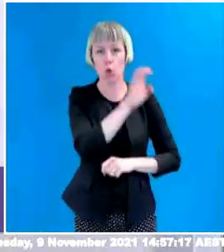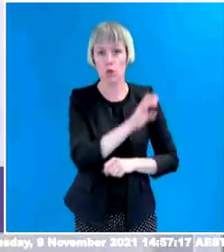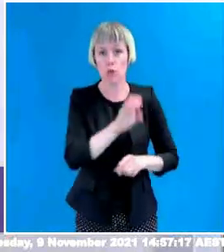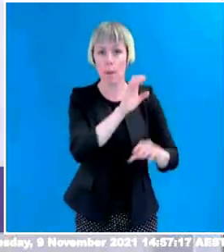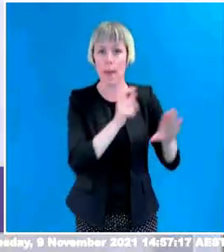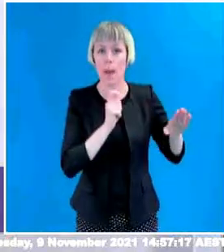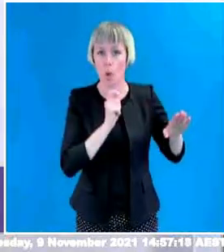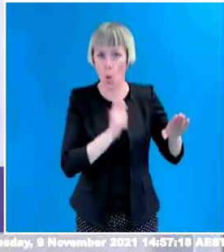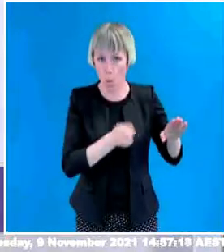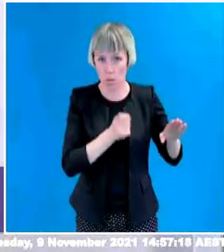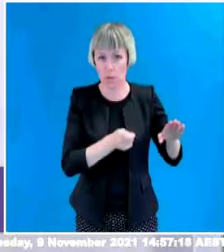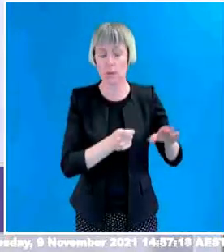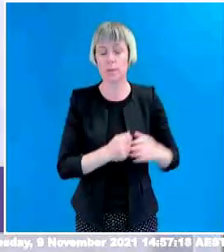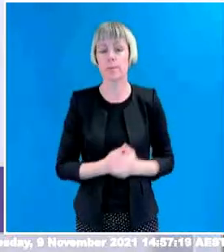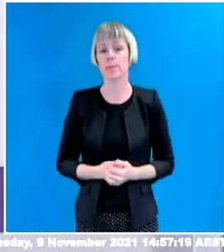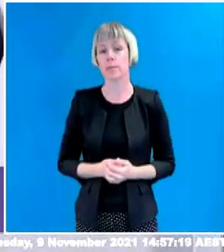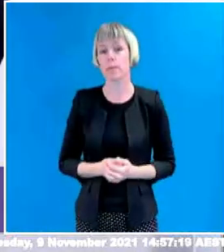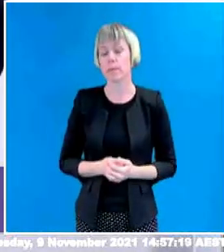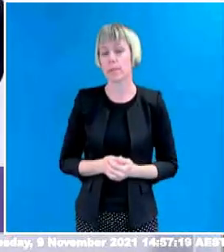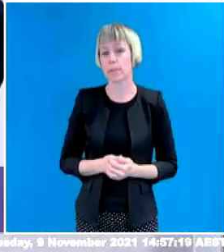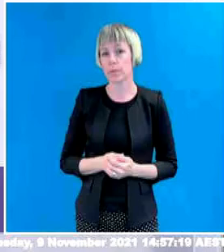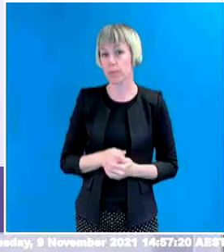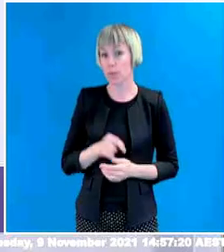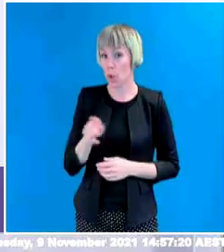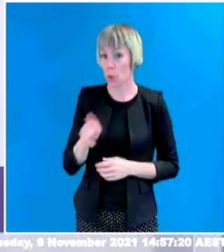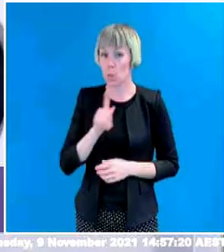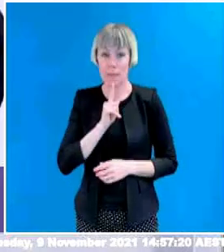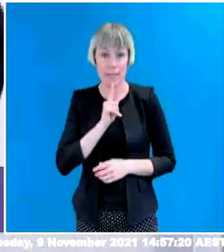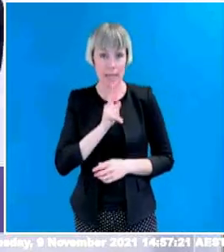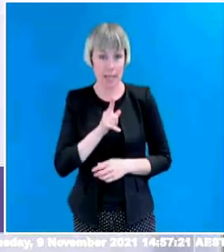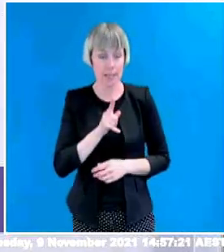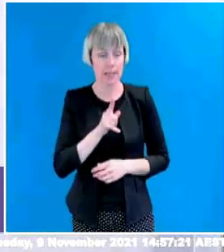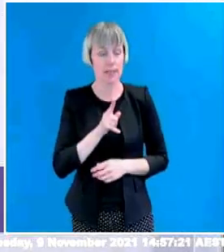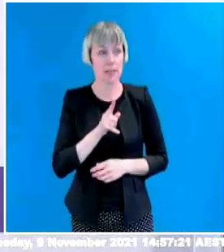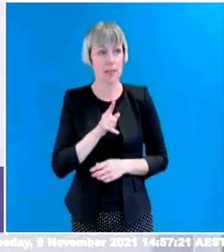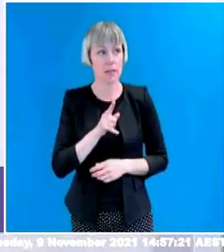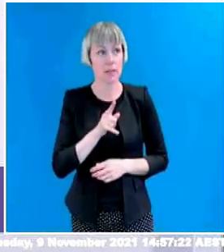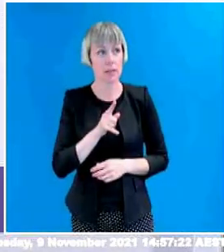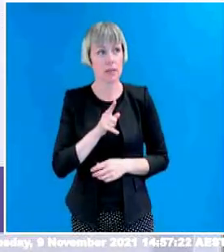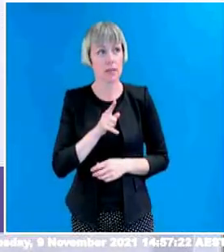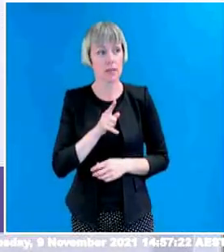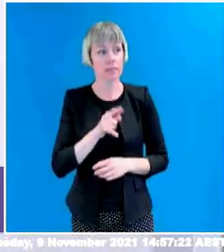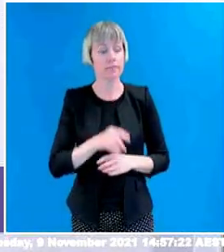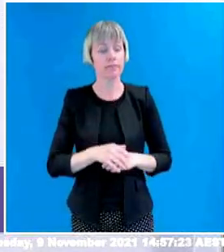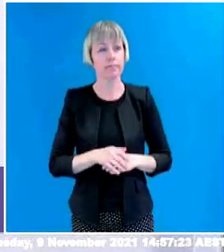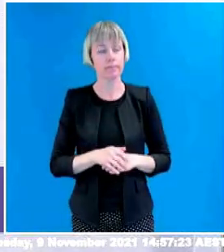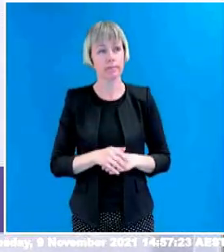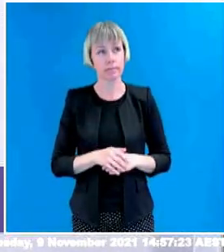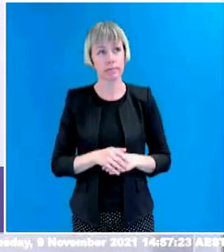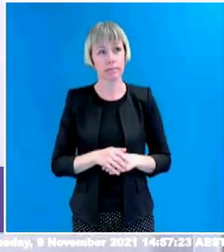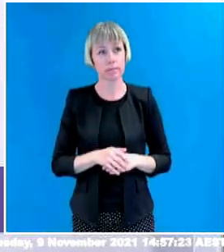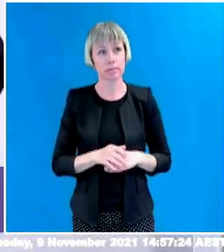You have noted that this is about deference that is made to national